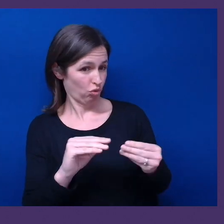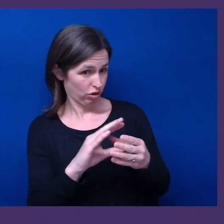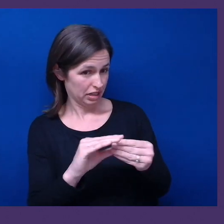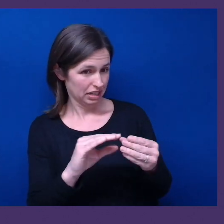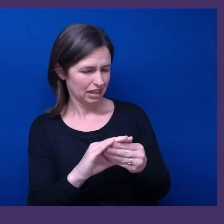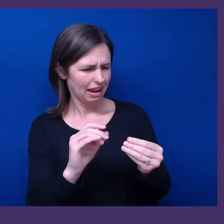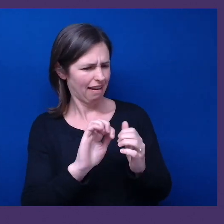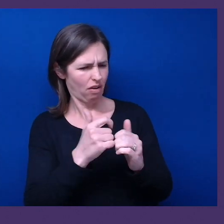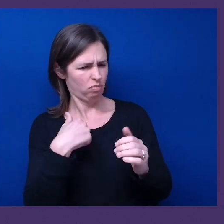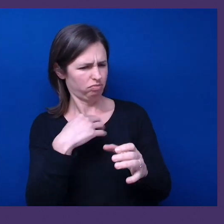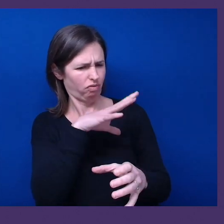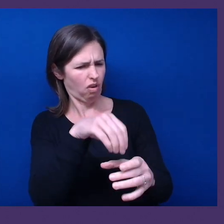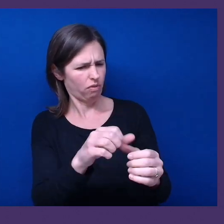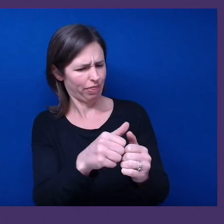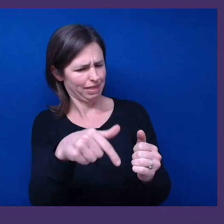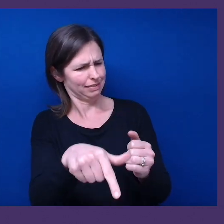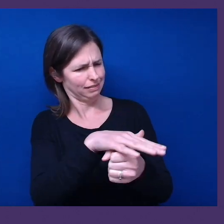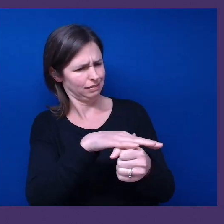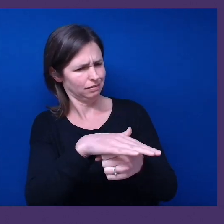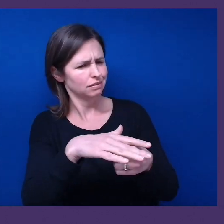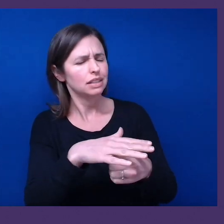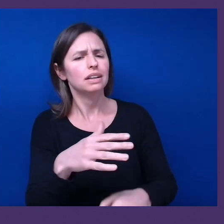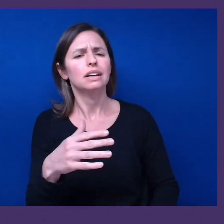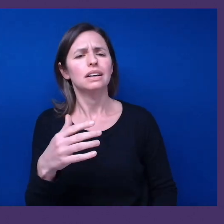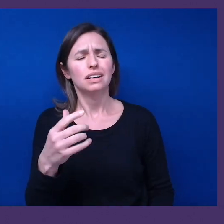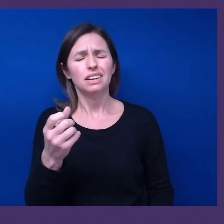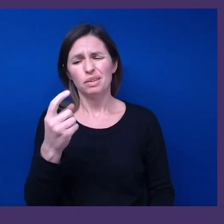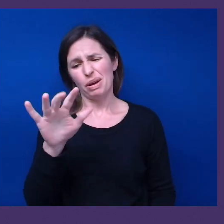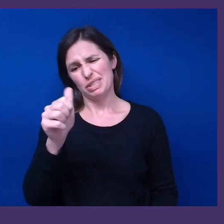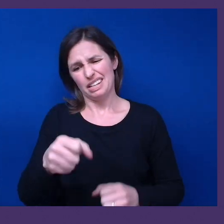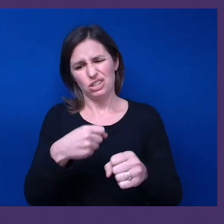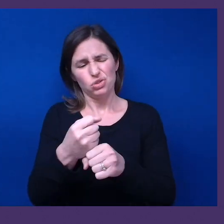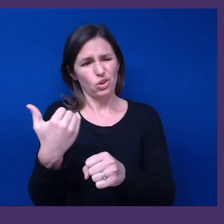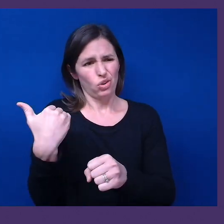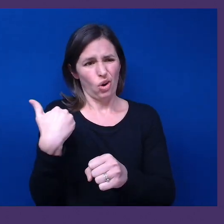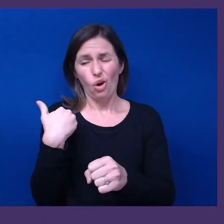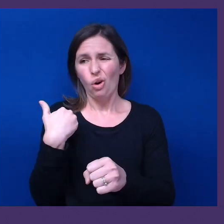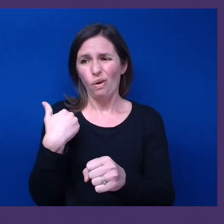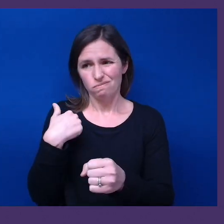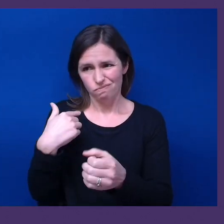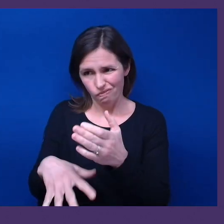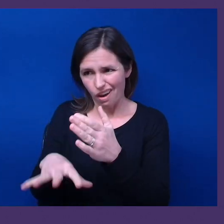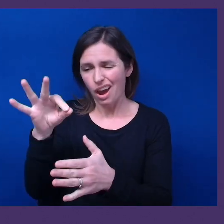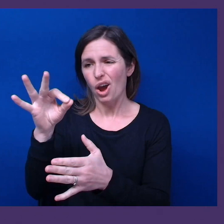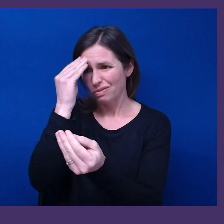I received life-changing news that I would undergo a surgery that would finally reduce my reliance on hospital.